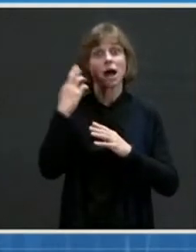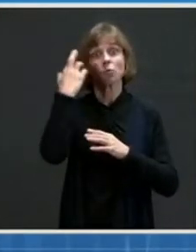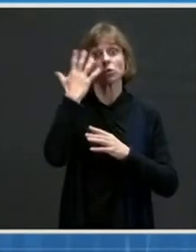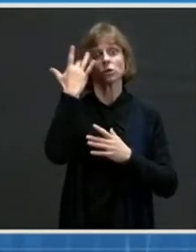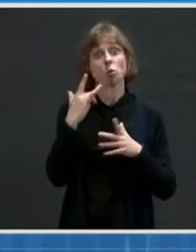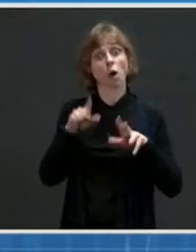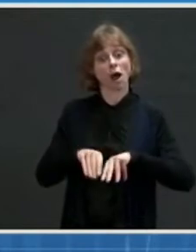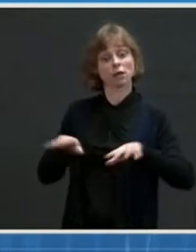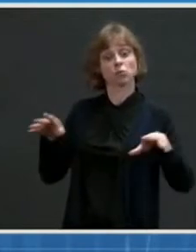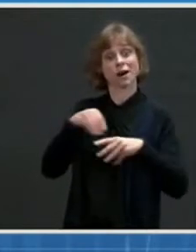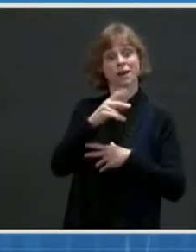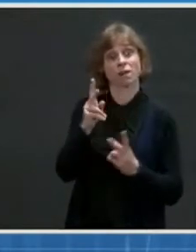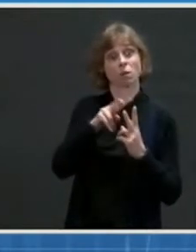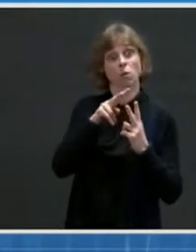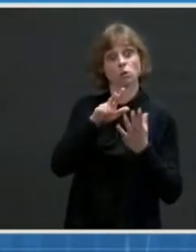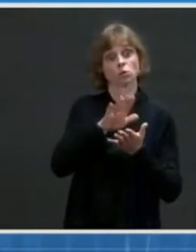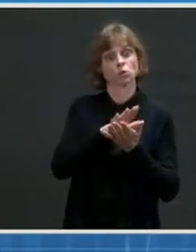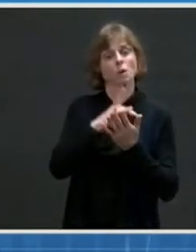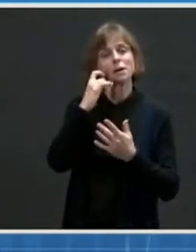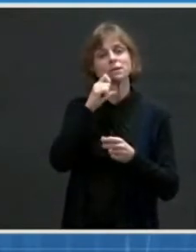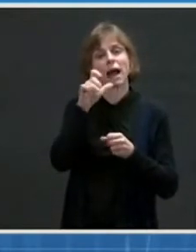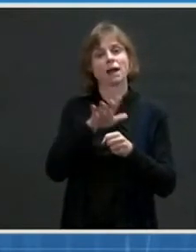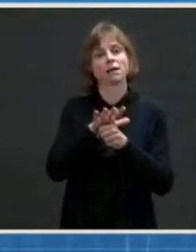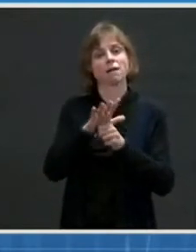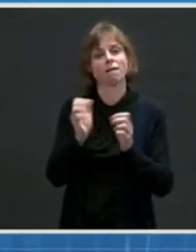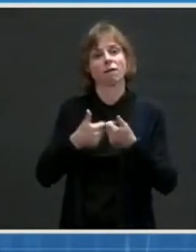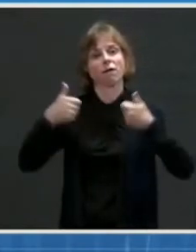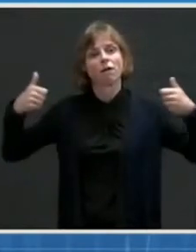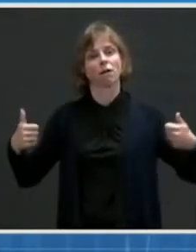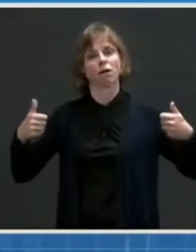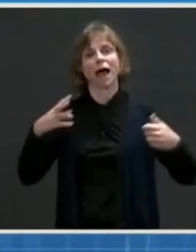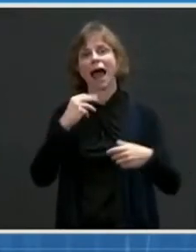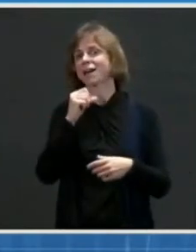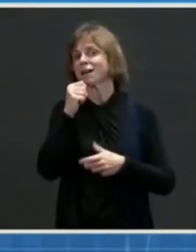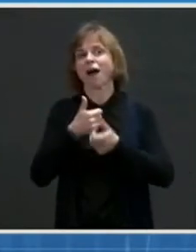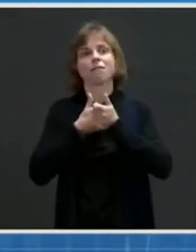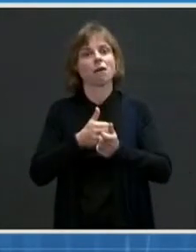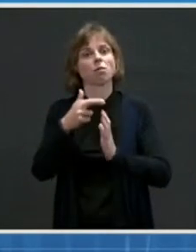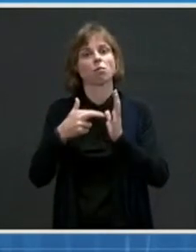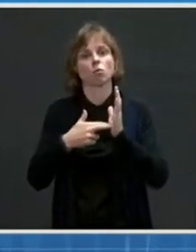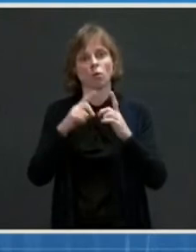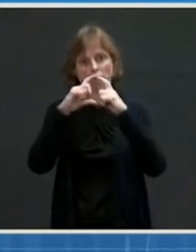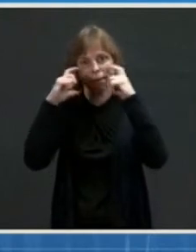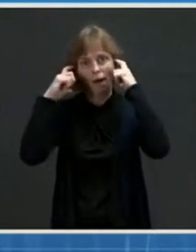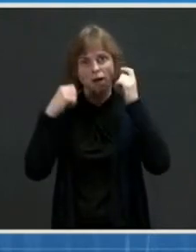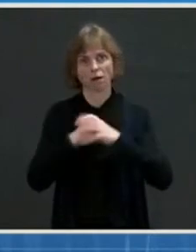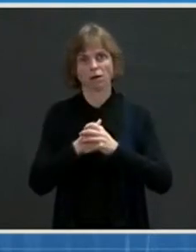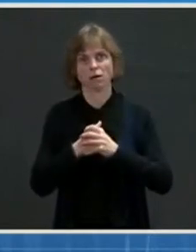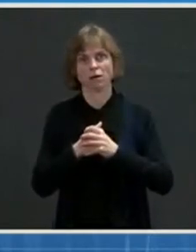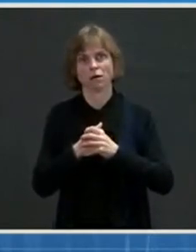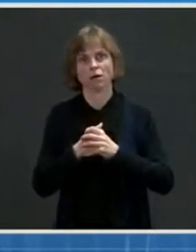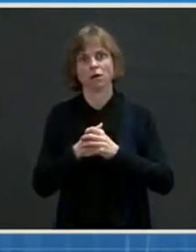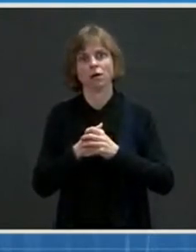SPREAD OF COVID-19 IN THESE SCHOOLS WERE INADEQUATE PHYSICAL DISTANCING AND MASK